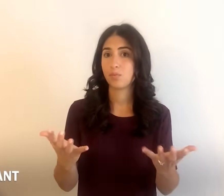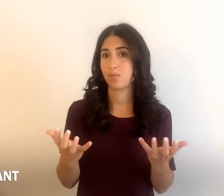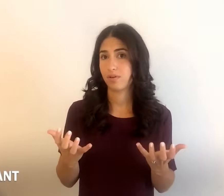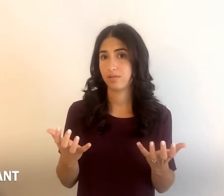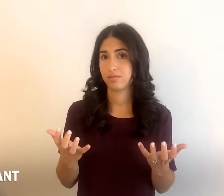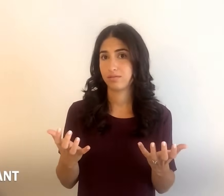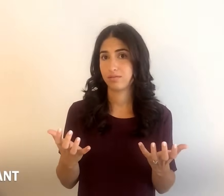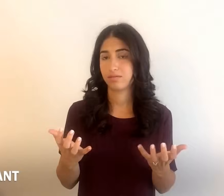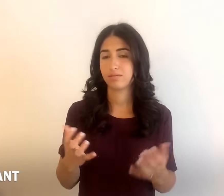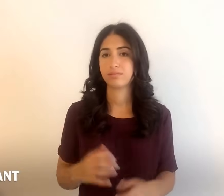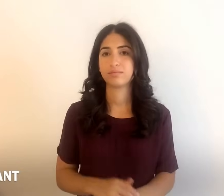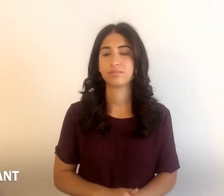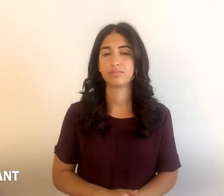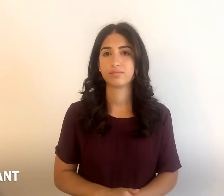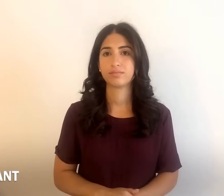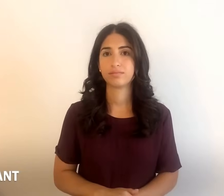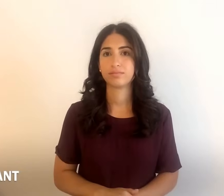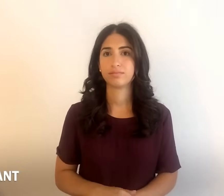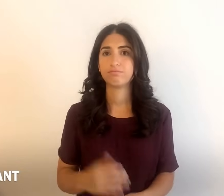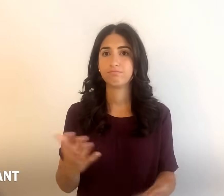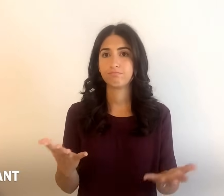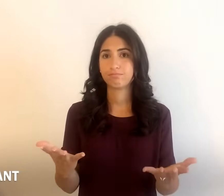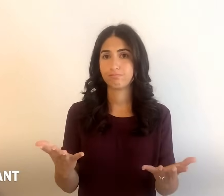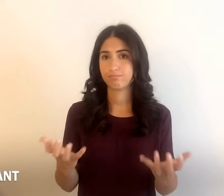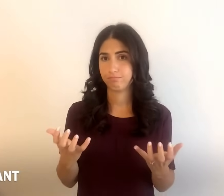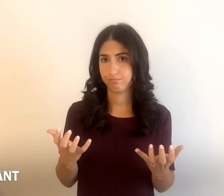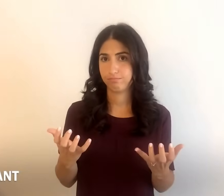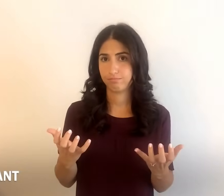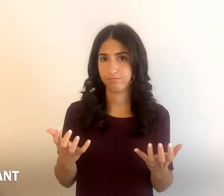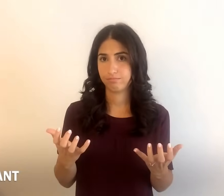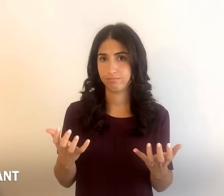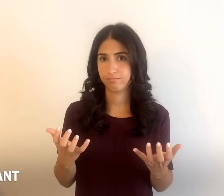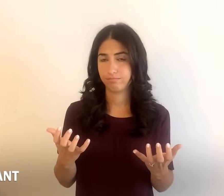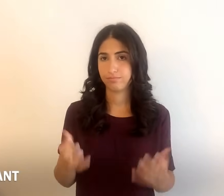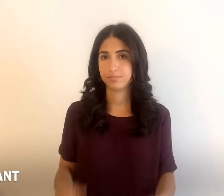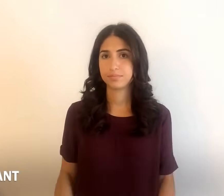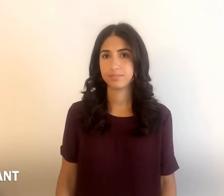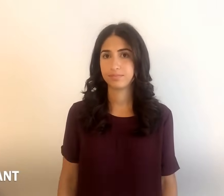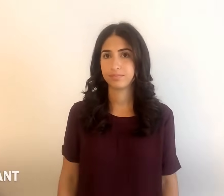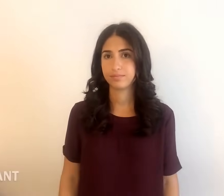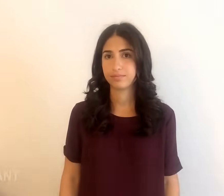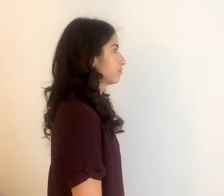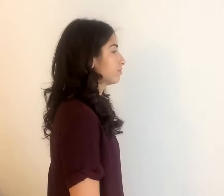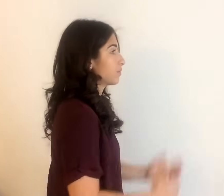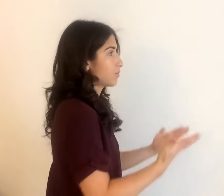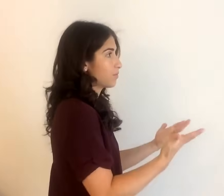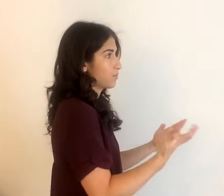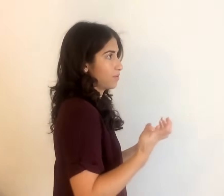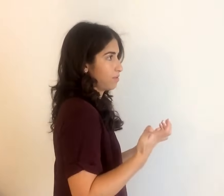want